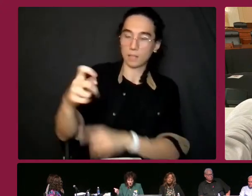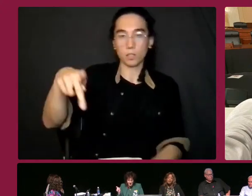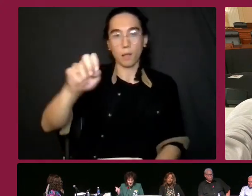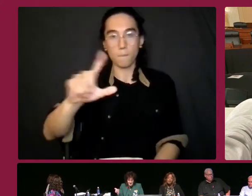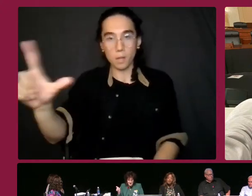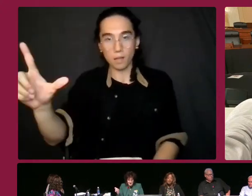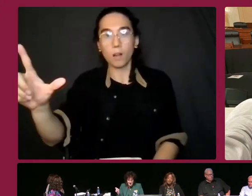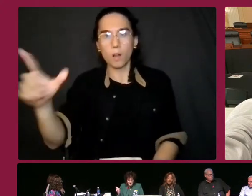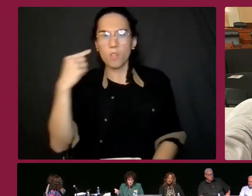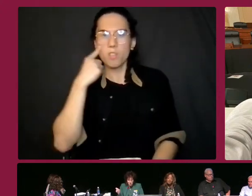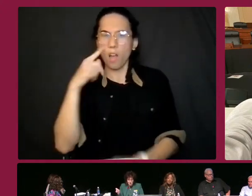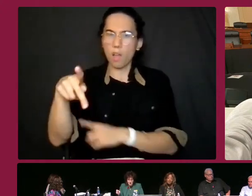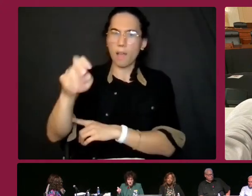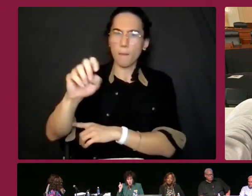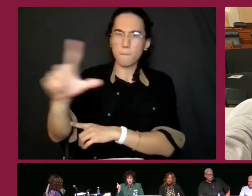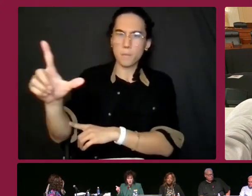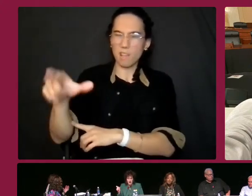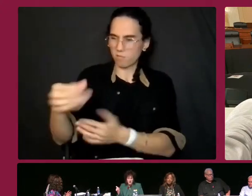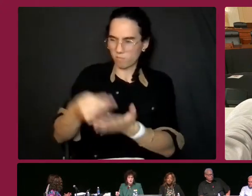think a grant is not taxable because of the word grant,